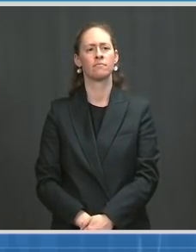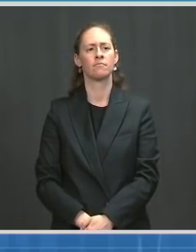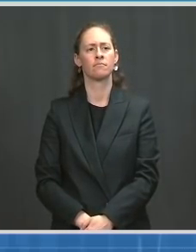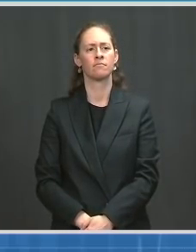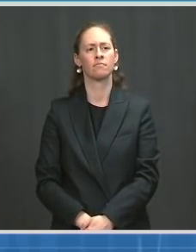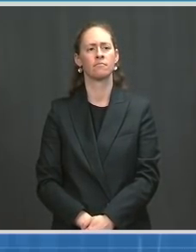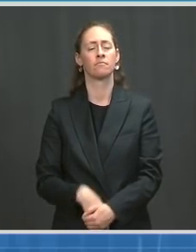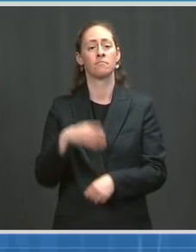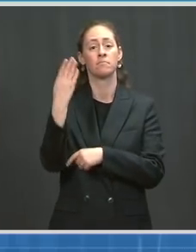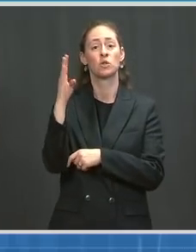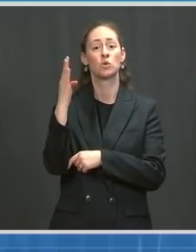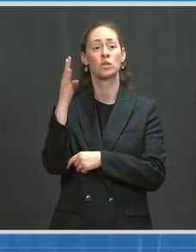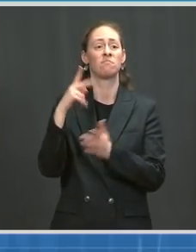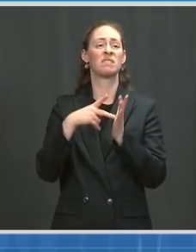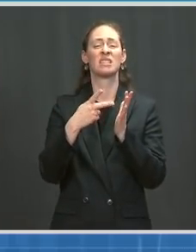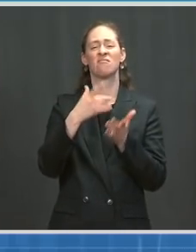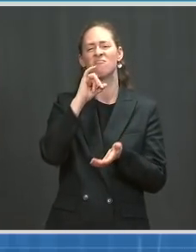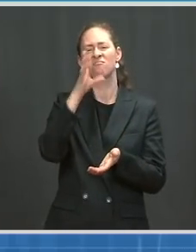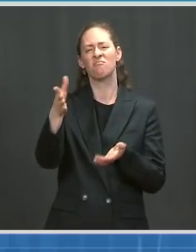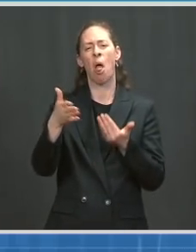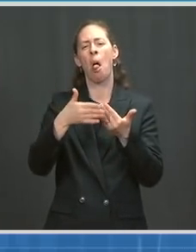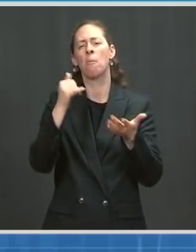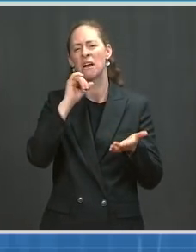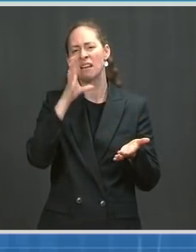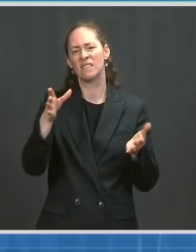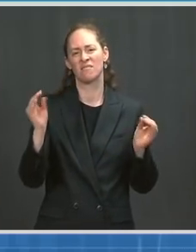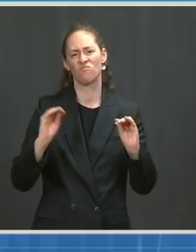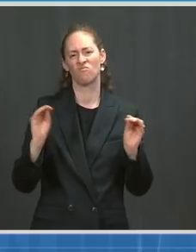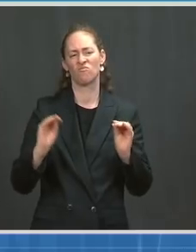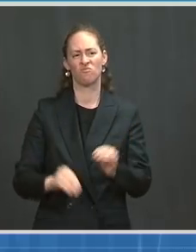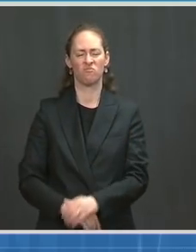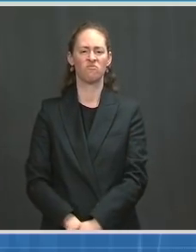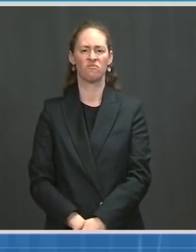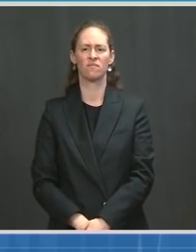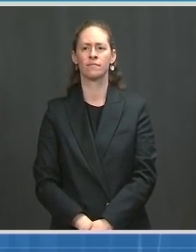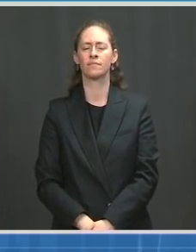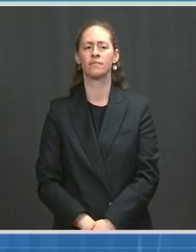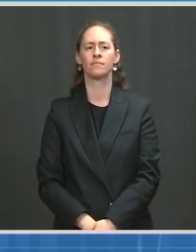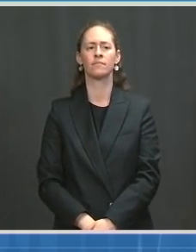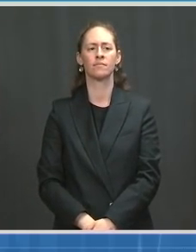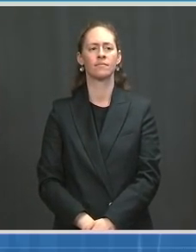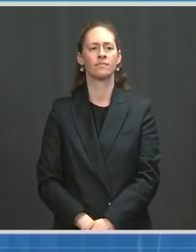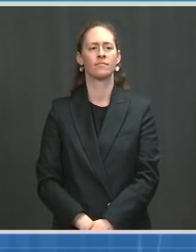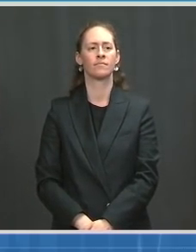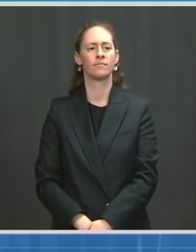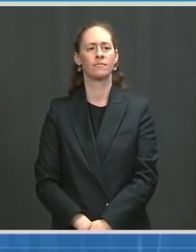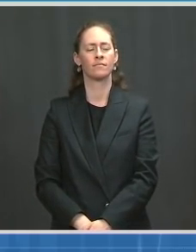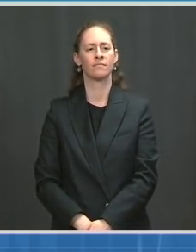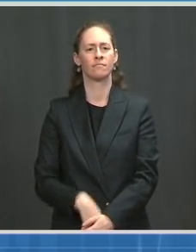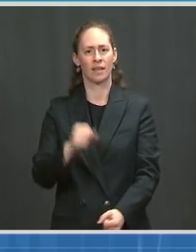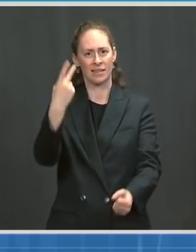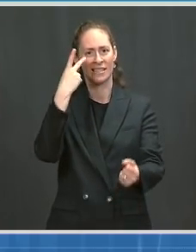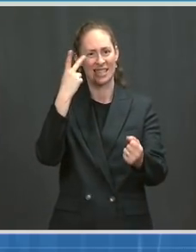The map on the right demonstrates our national landscape that things are improving. And we are seeing this week after week